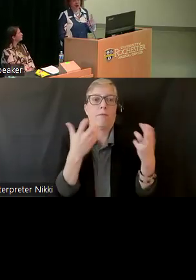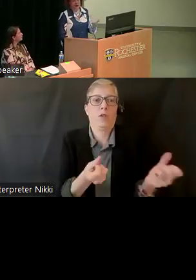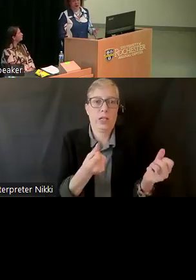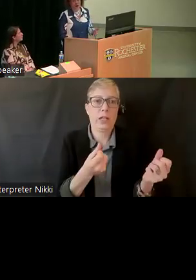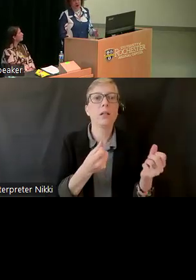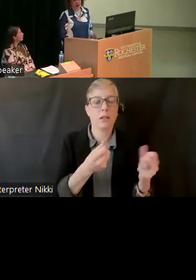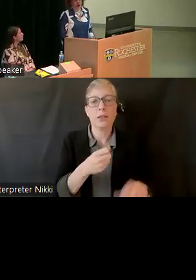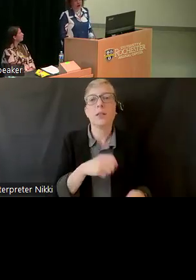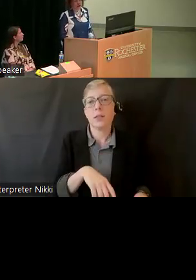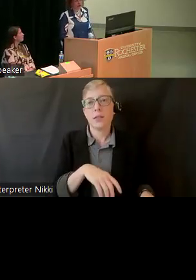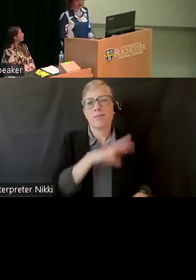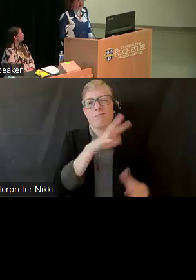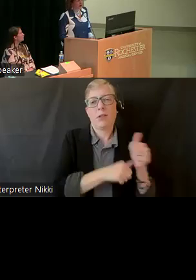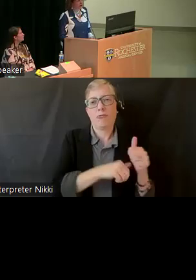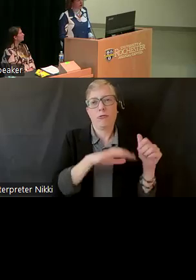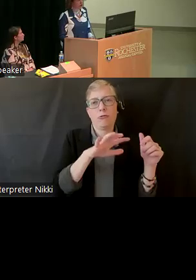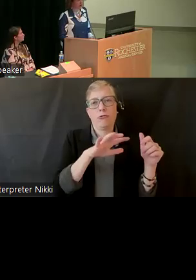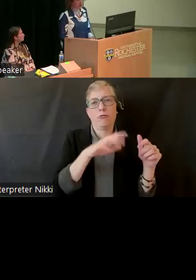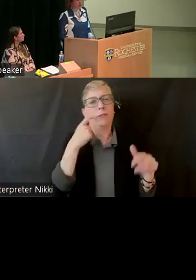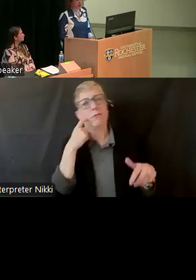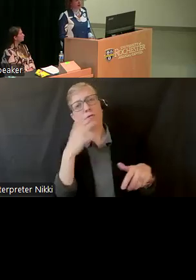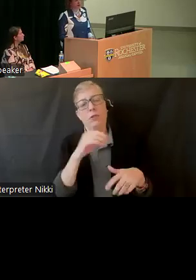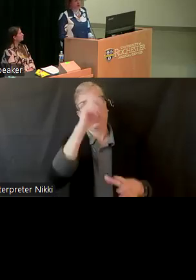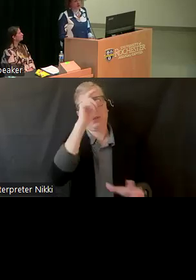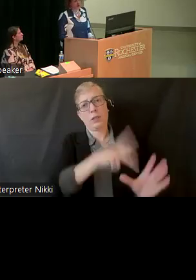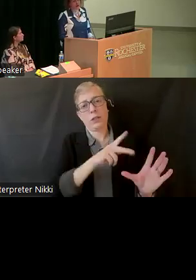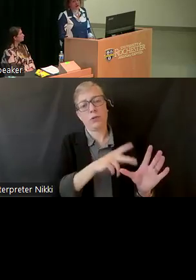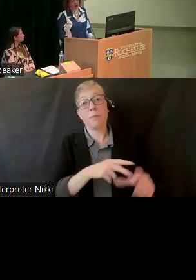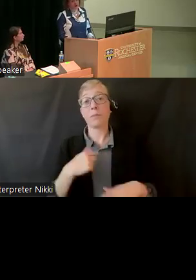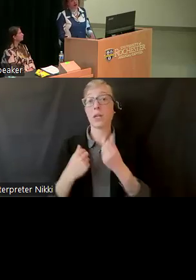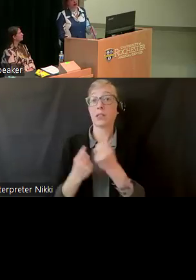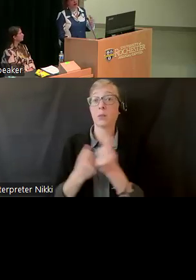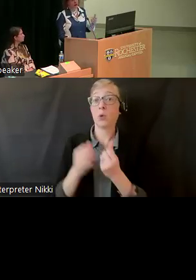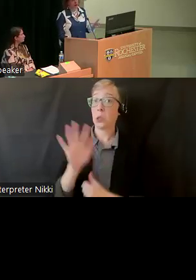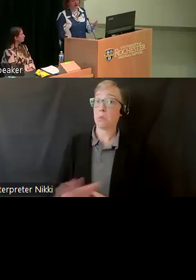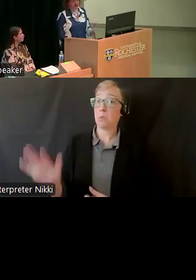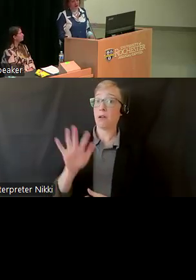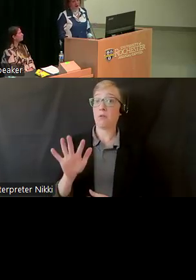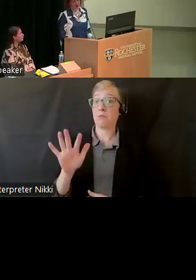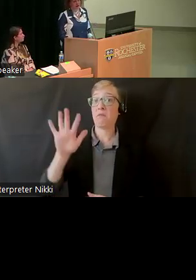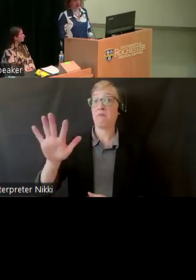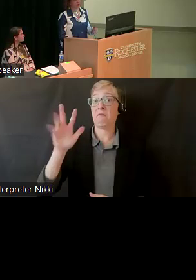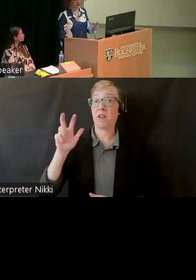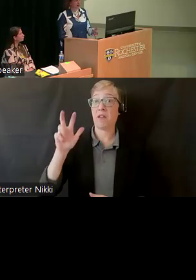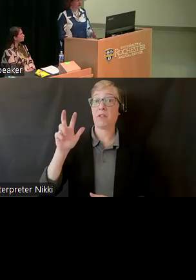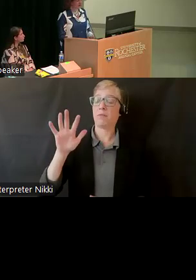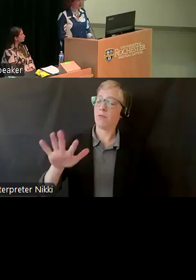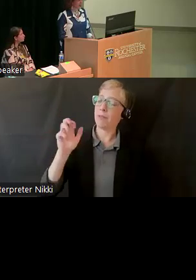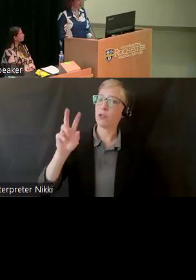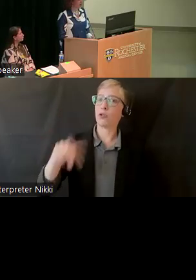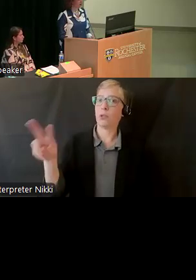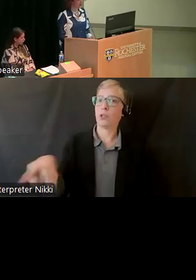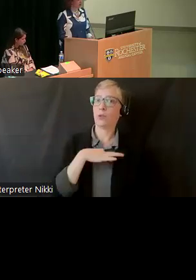help support approximately 522 staff members so that's a lot of people um for just me i also am